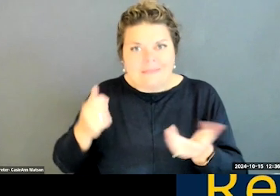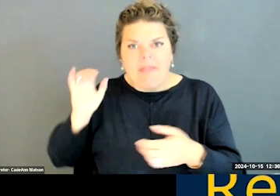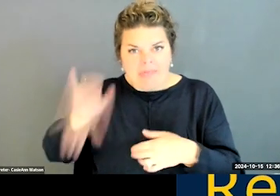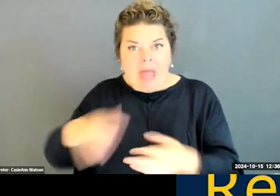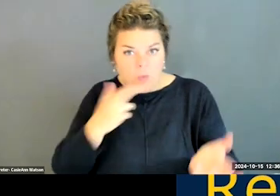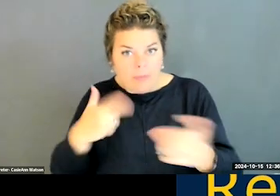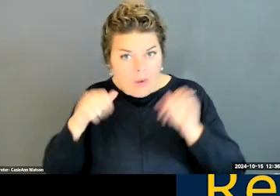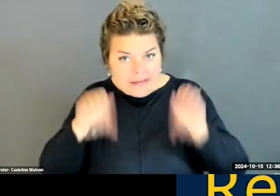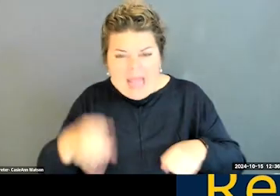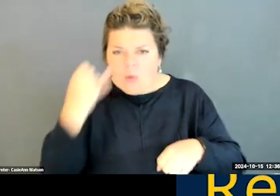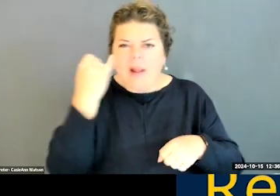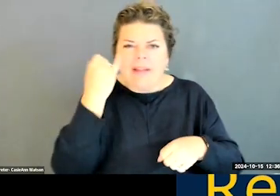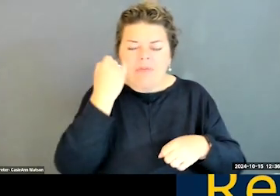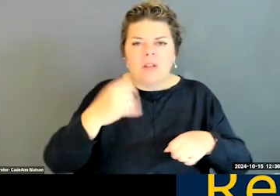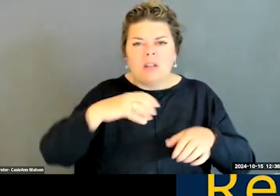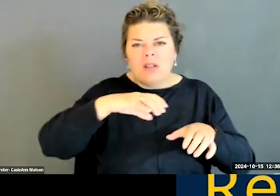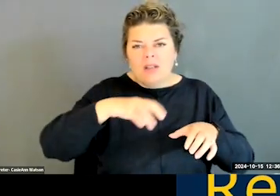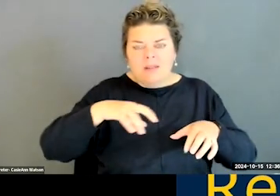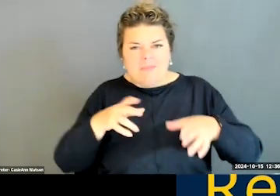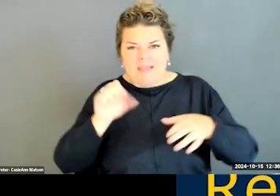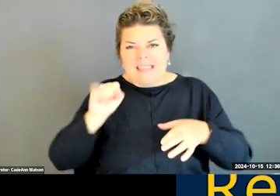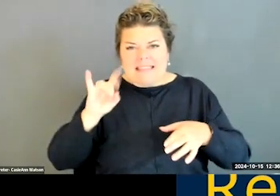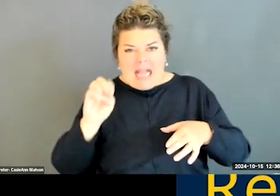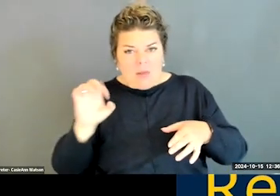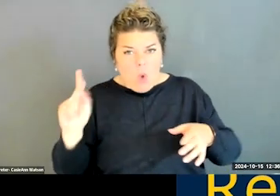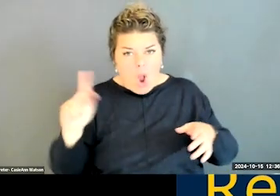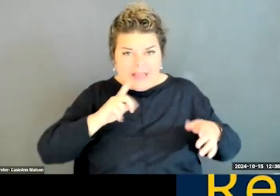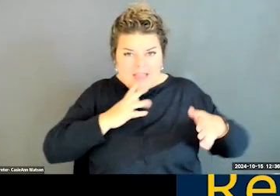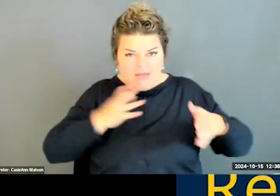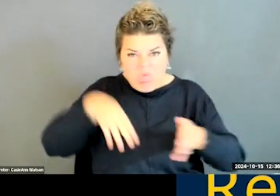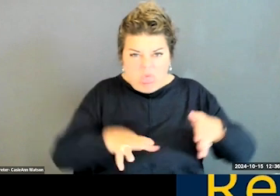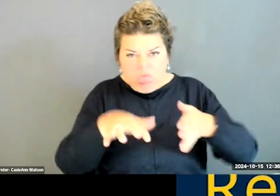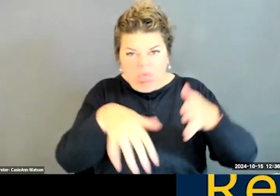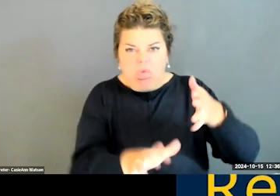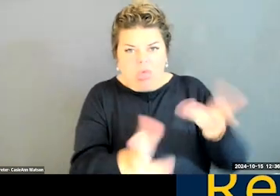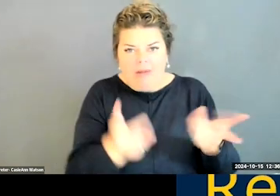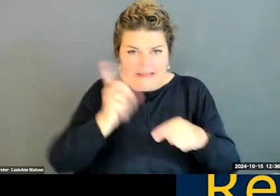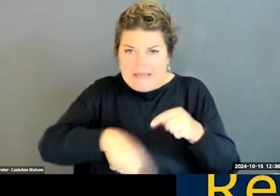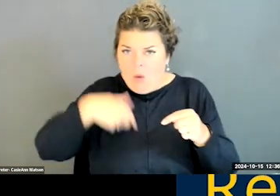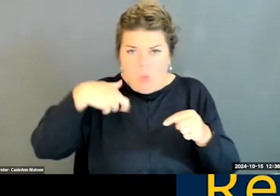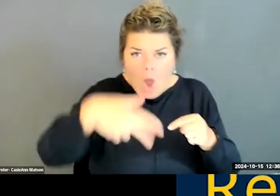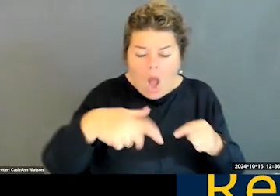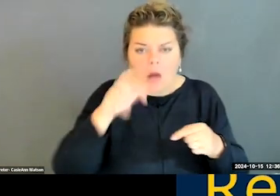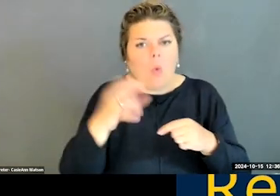that are making it very difficult to traverse the sidewalk, or you've come across inaccessible software or documents.